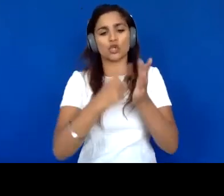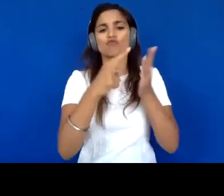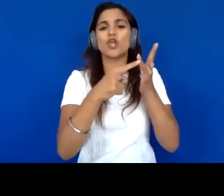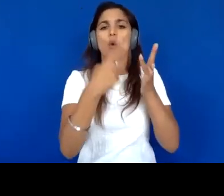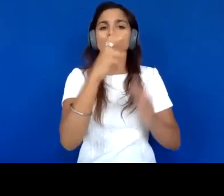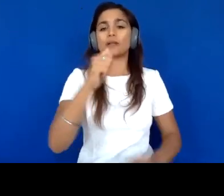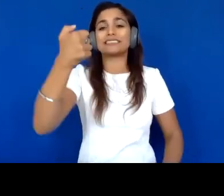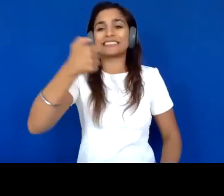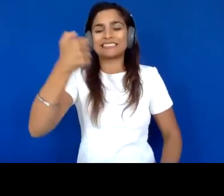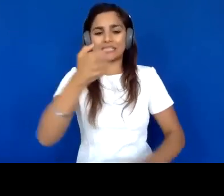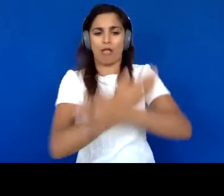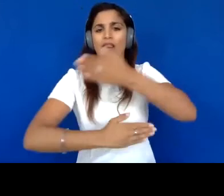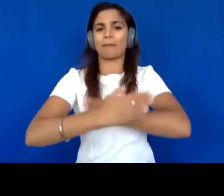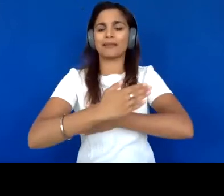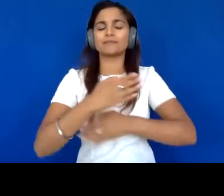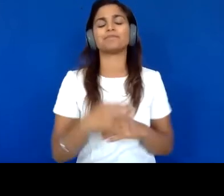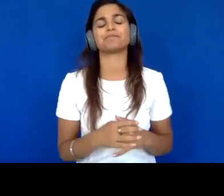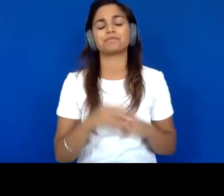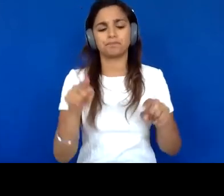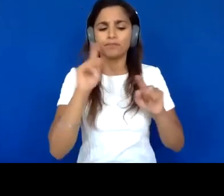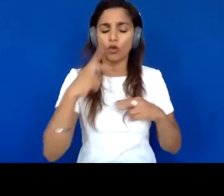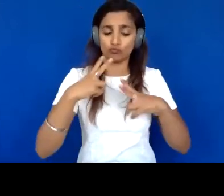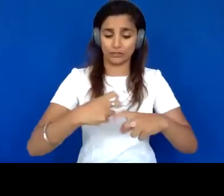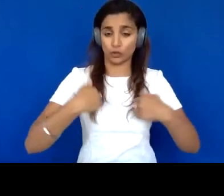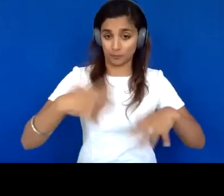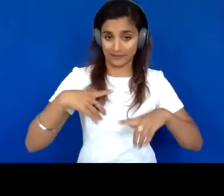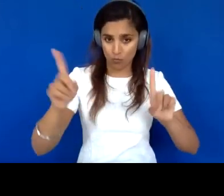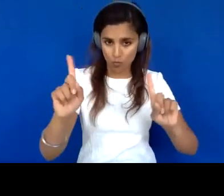research looked primarily at the two promotional television that farce